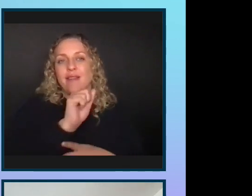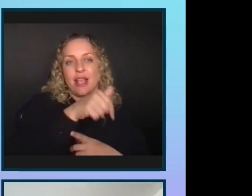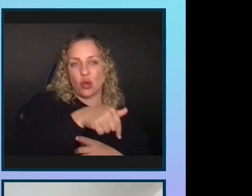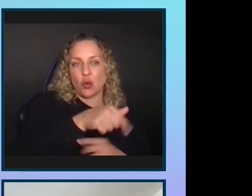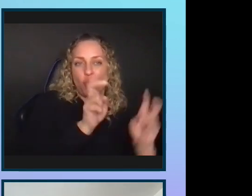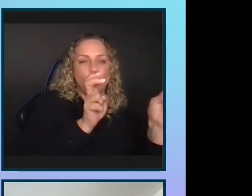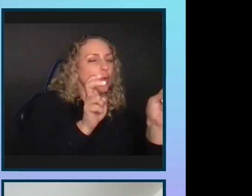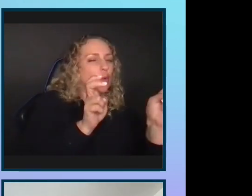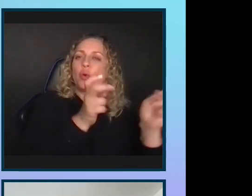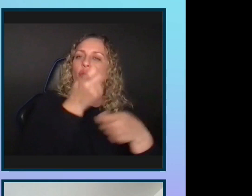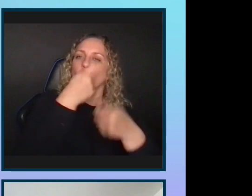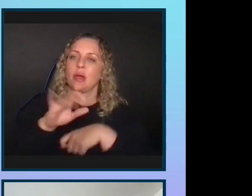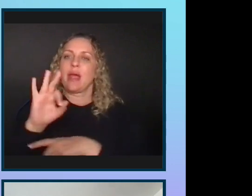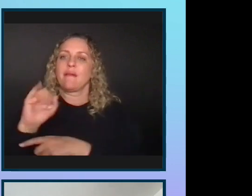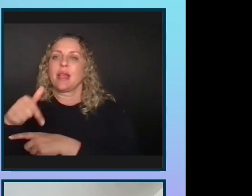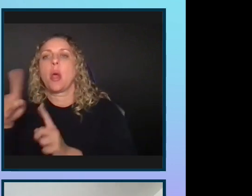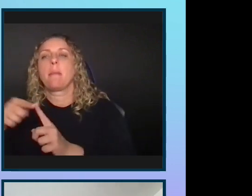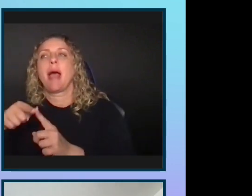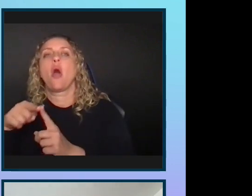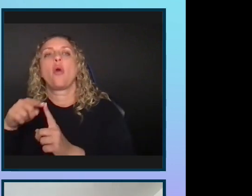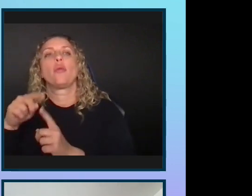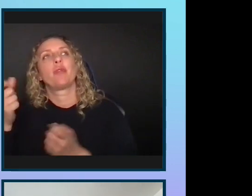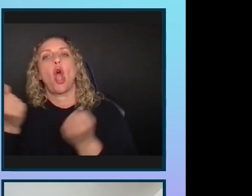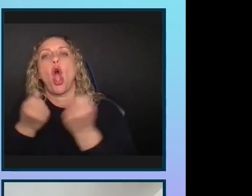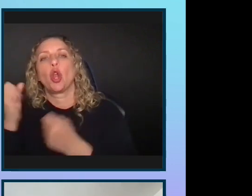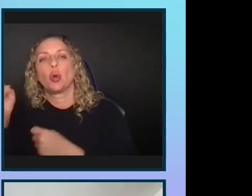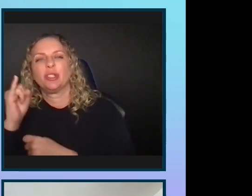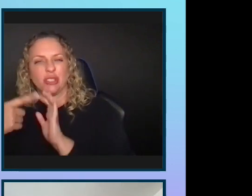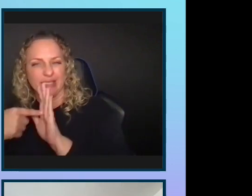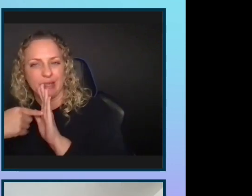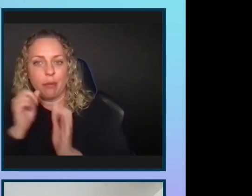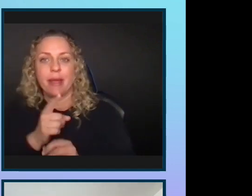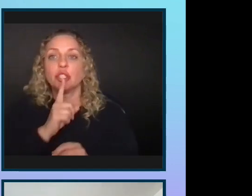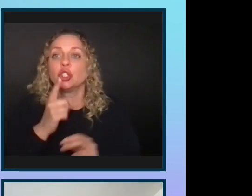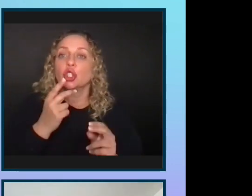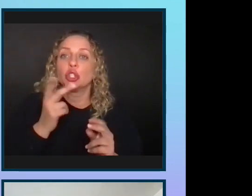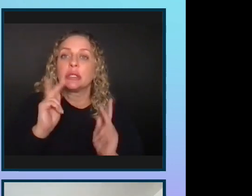maybe name it FAQs about auto insurance, just to make sure again, that users are presented with exactly